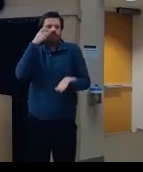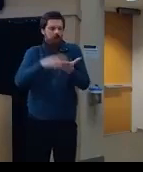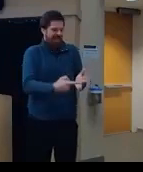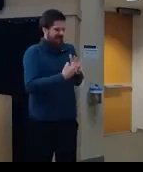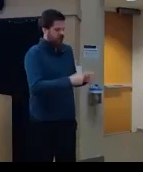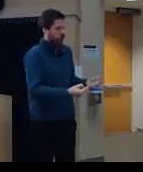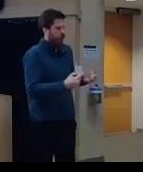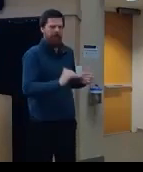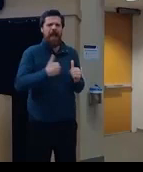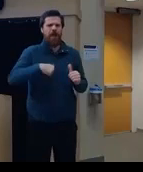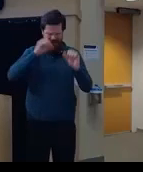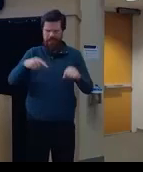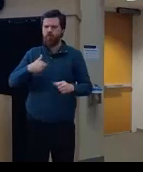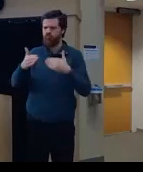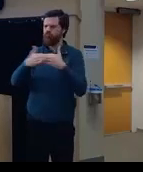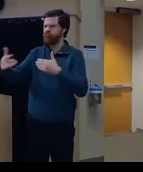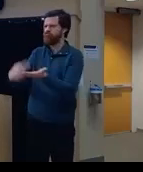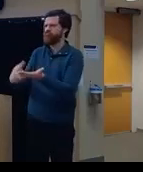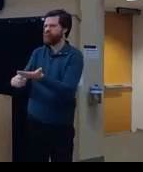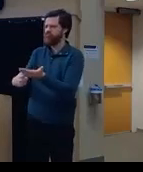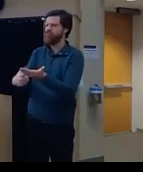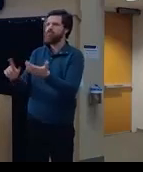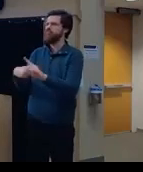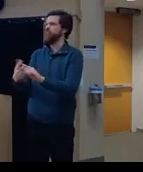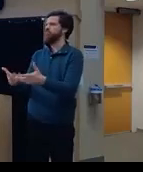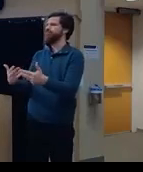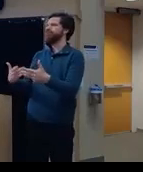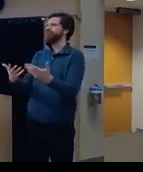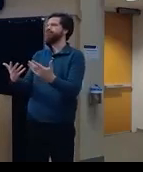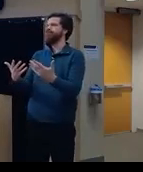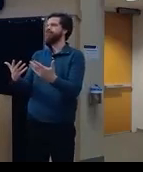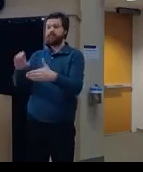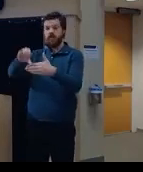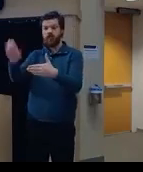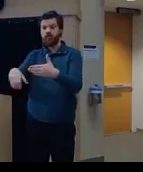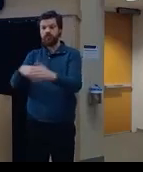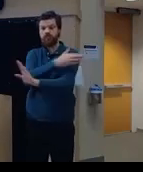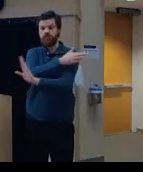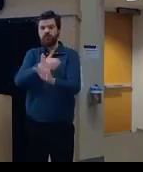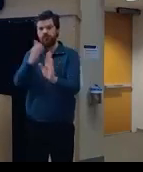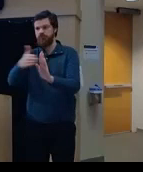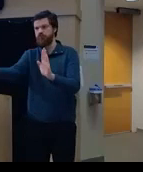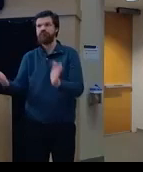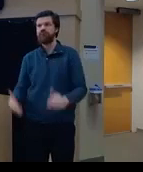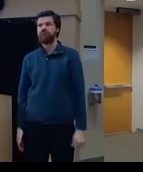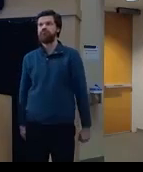so how can we have a discussion about the repercussions or Consequences yes you then